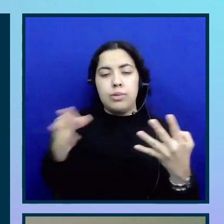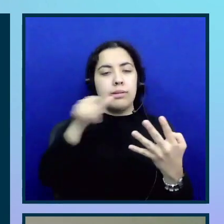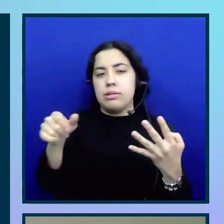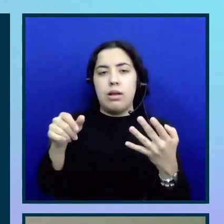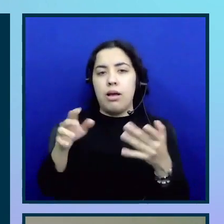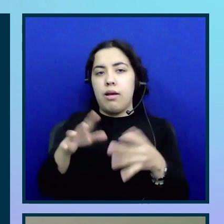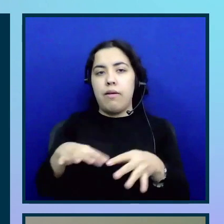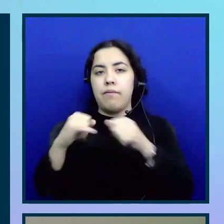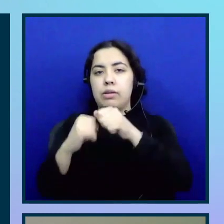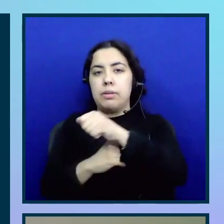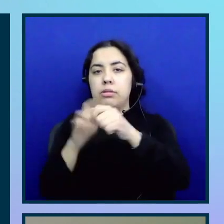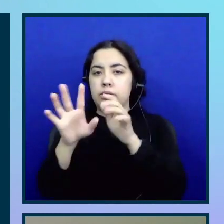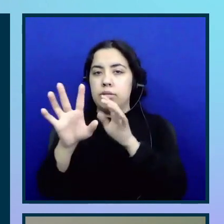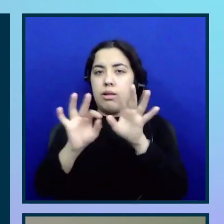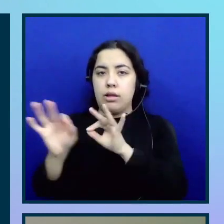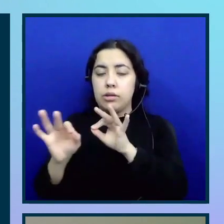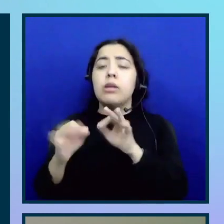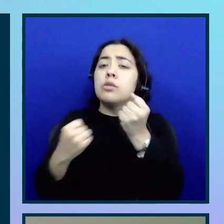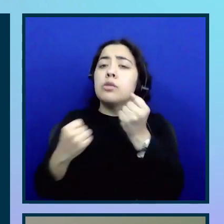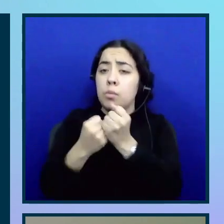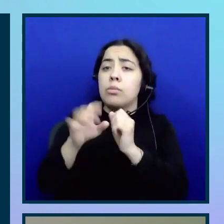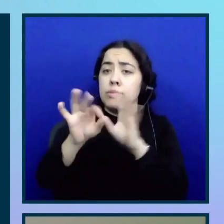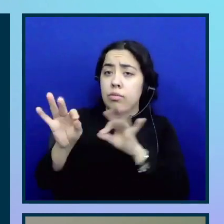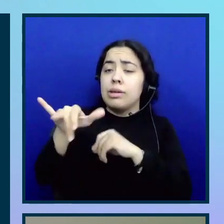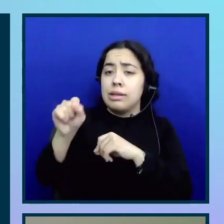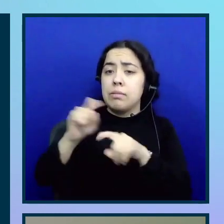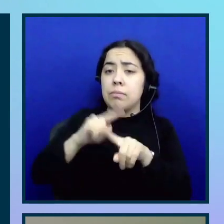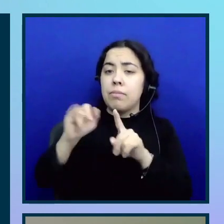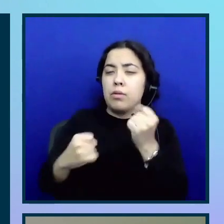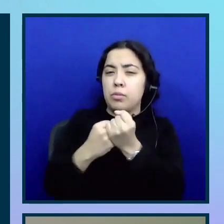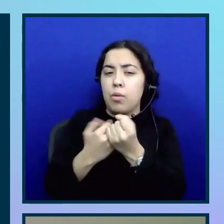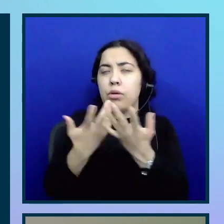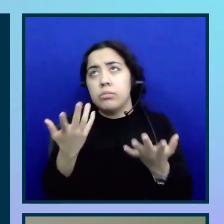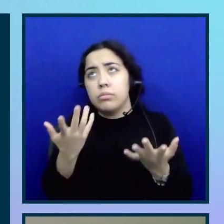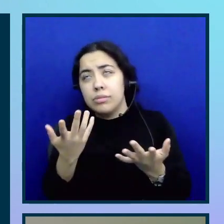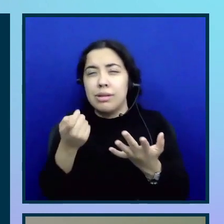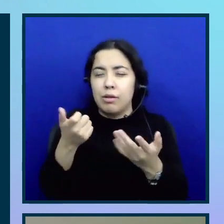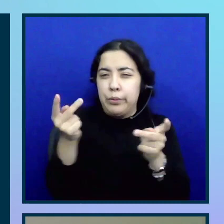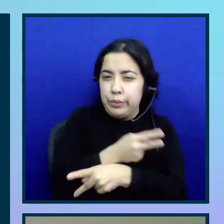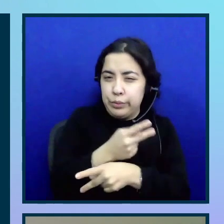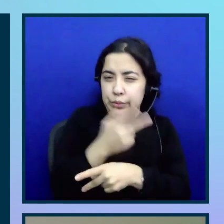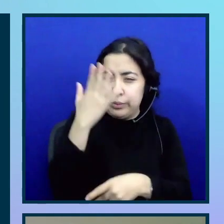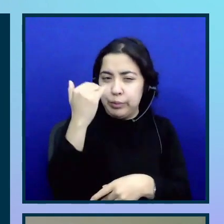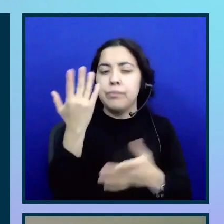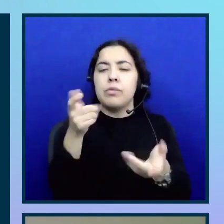they do support selection, but the support for that, the practical support for that is a little worse. So changes in ARIA selected,